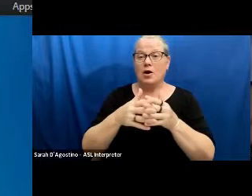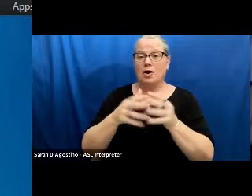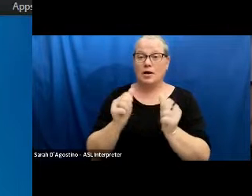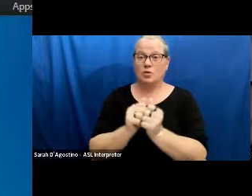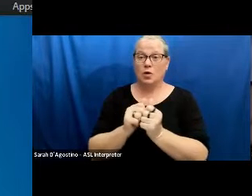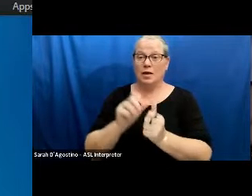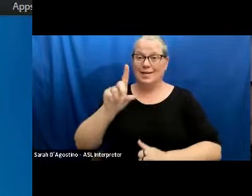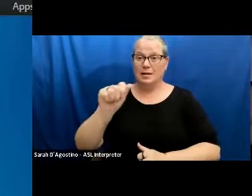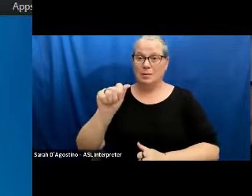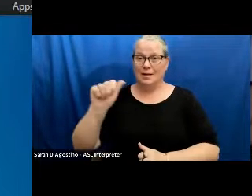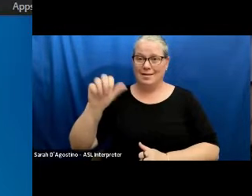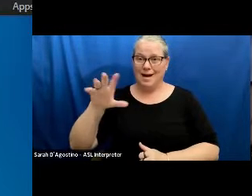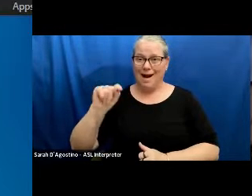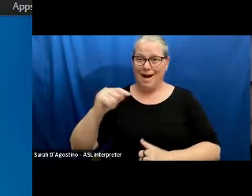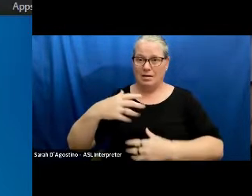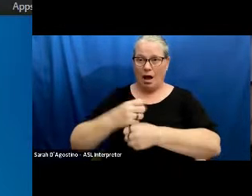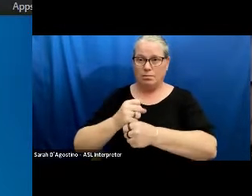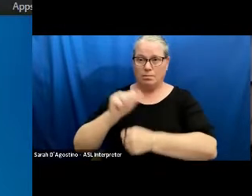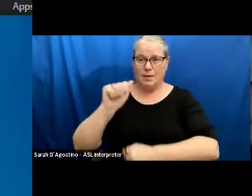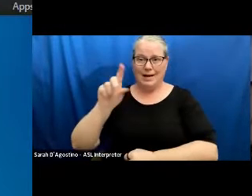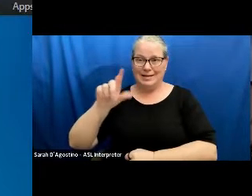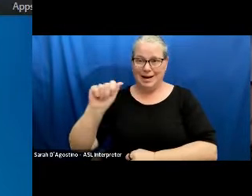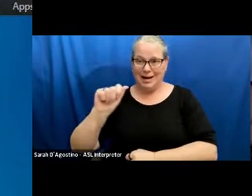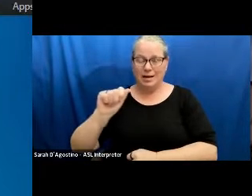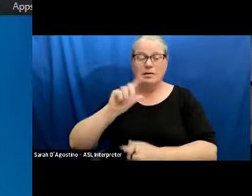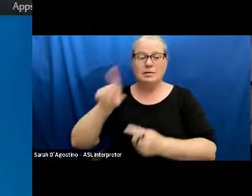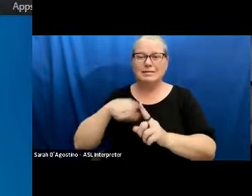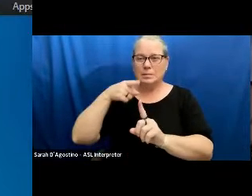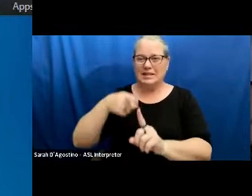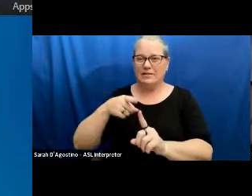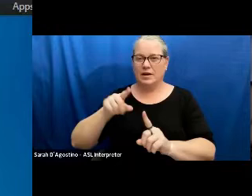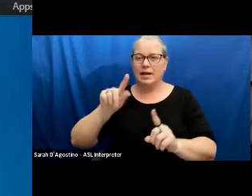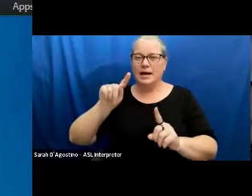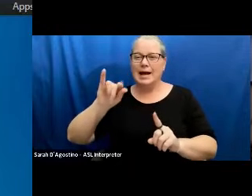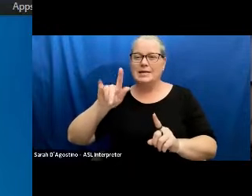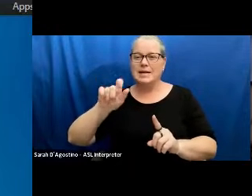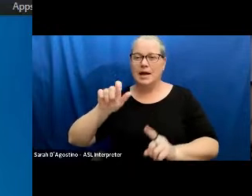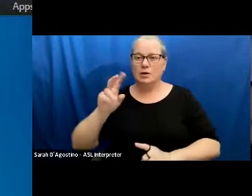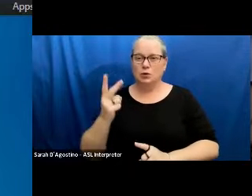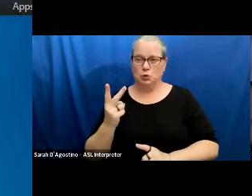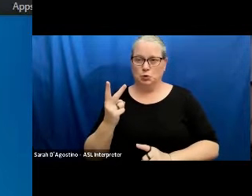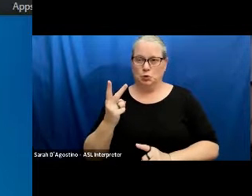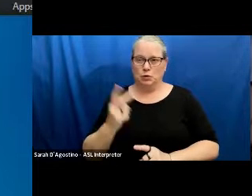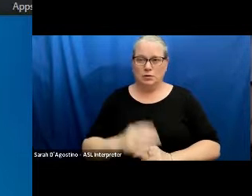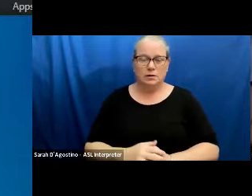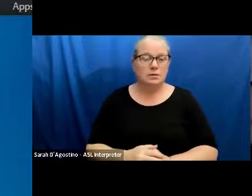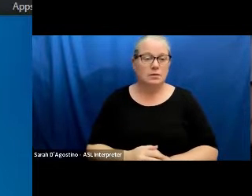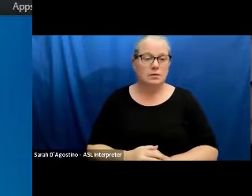ii of the americans with disabilities act it requires state and local governments